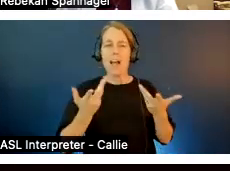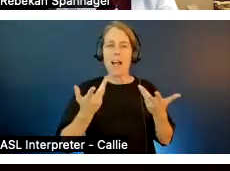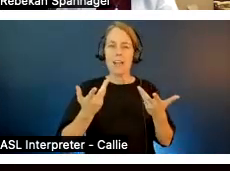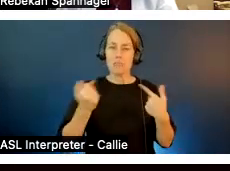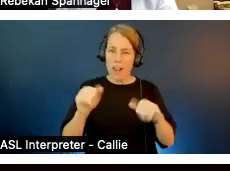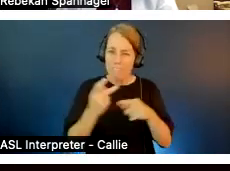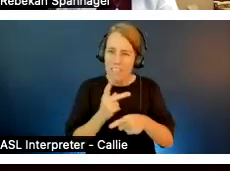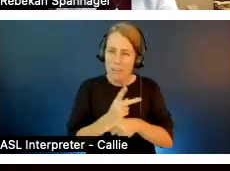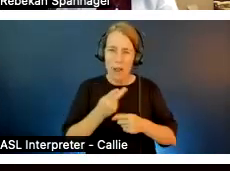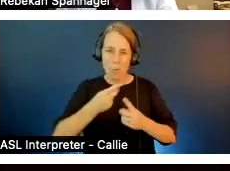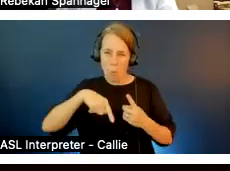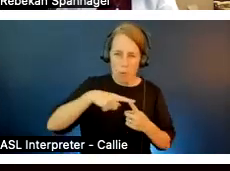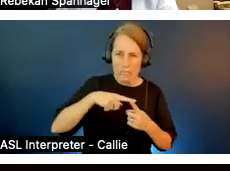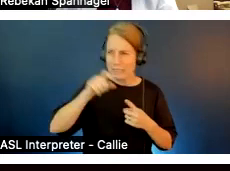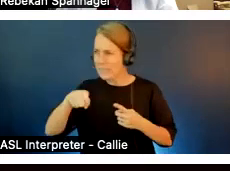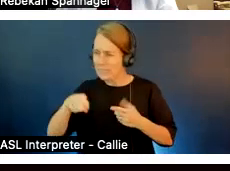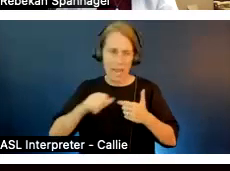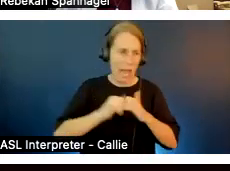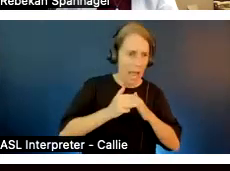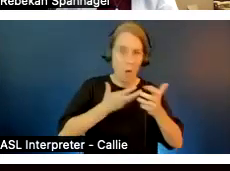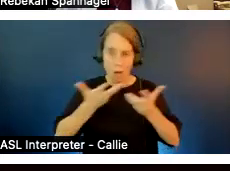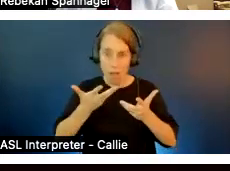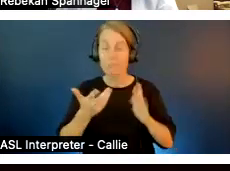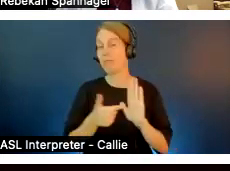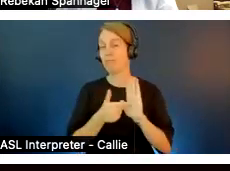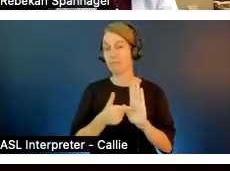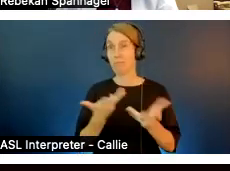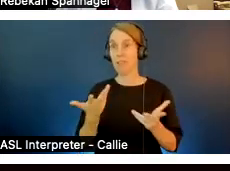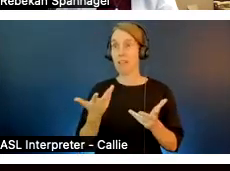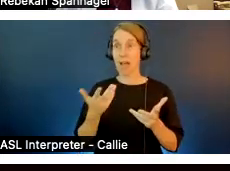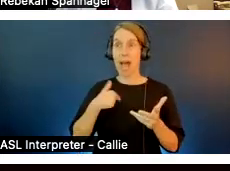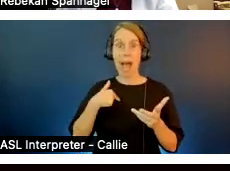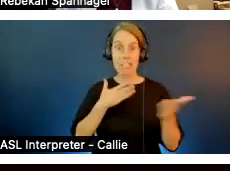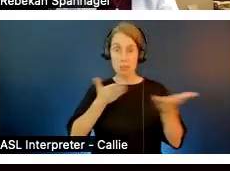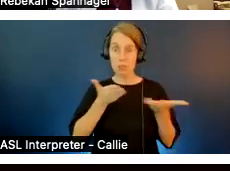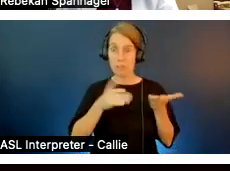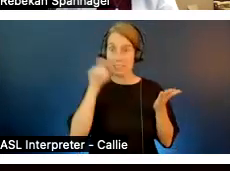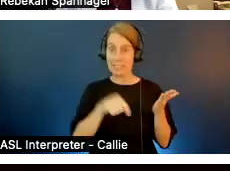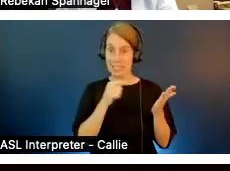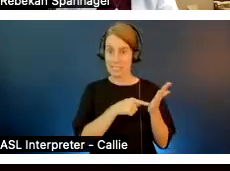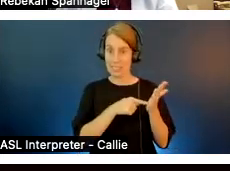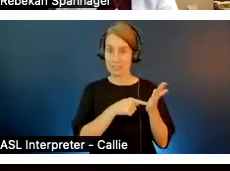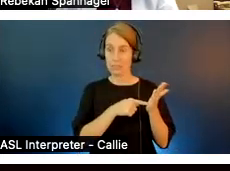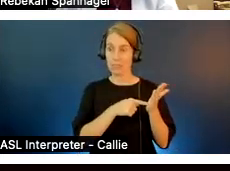any time that you believe that your services are being reduced or changed or terminated